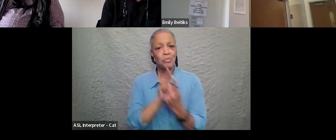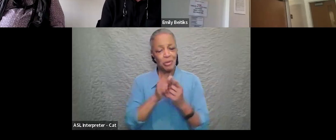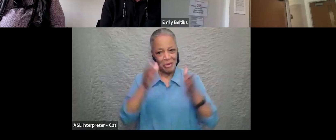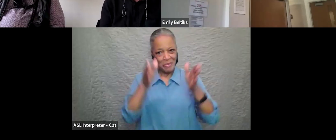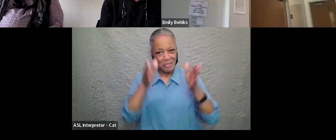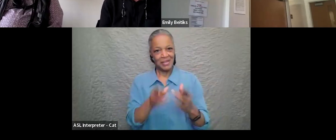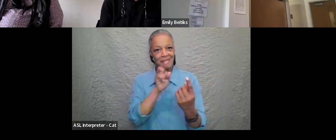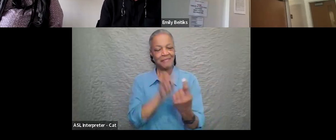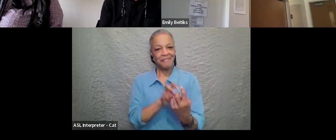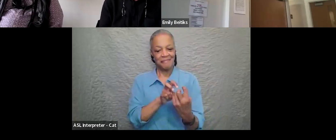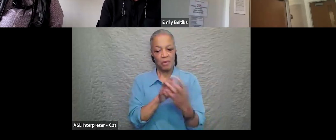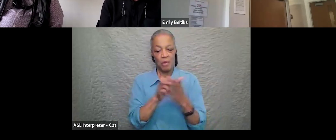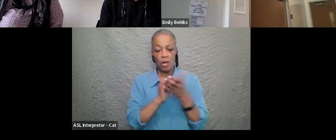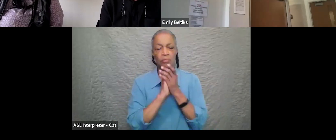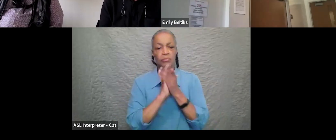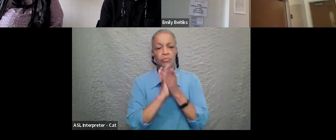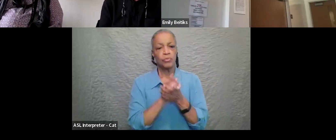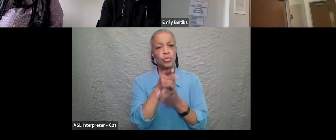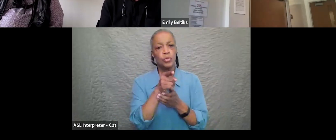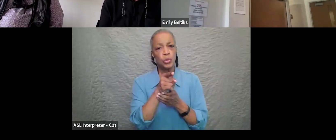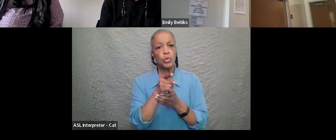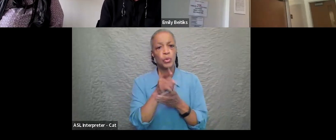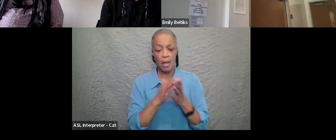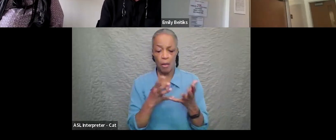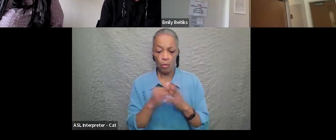But I also want to congratulate you on a really wonderful book.